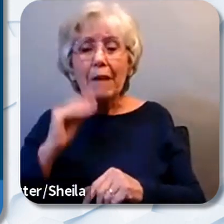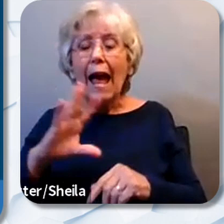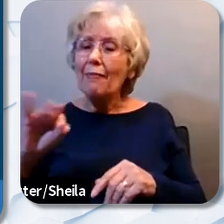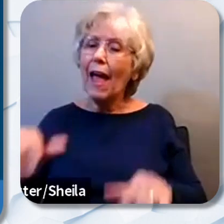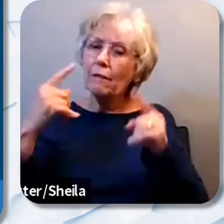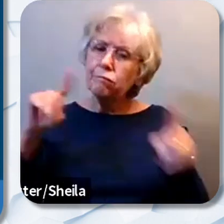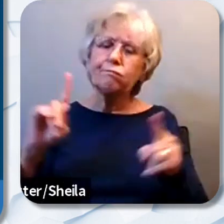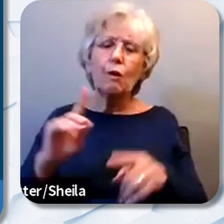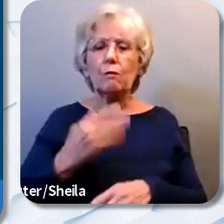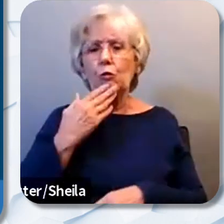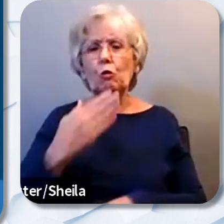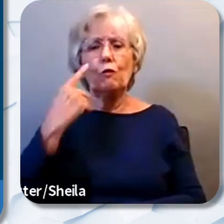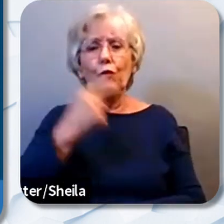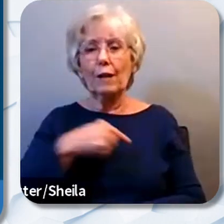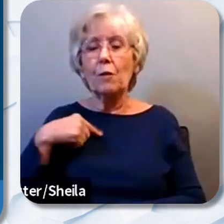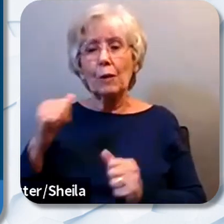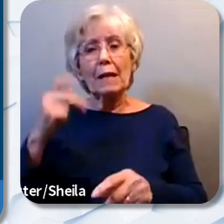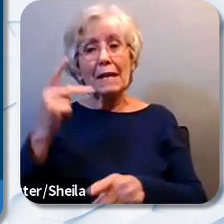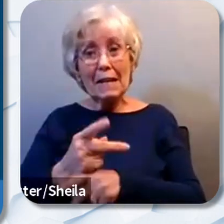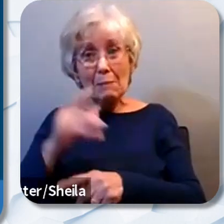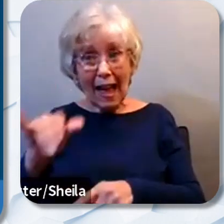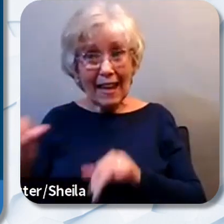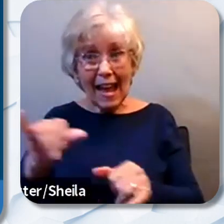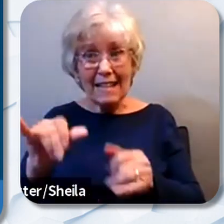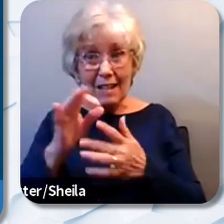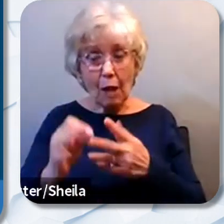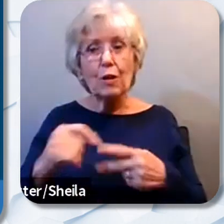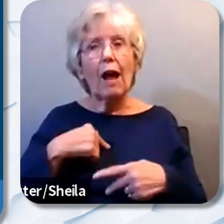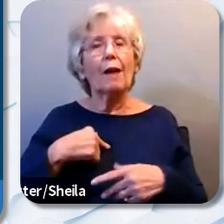so if we can keep that as an option i'd be really excited. Sheila Self: Sounds like